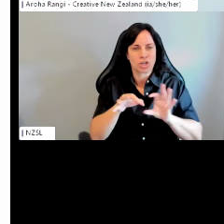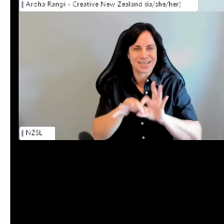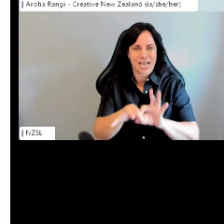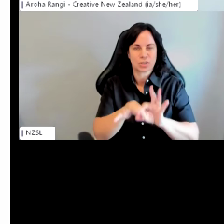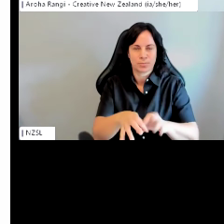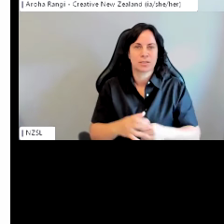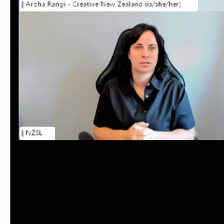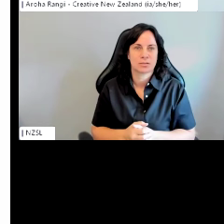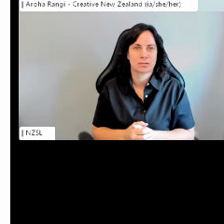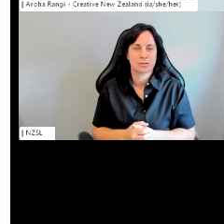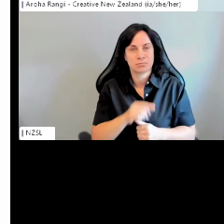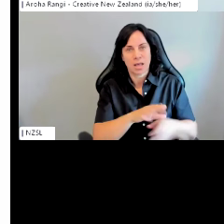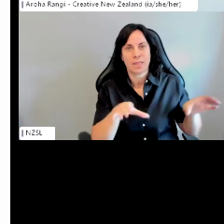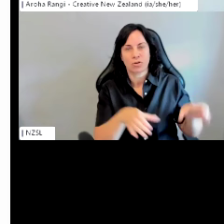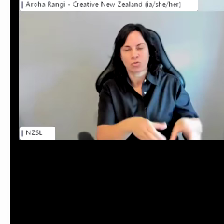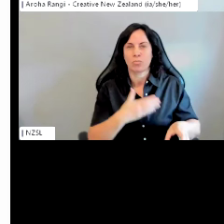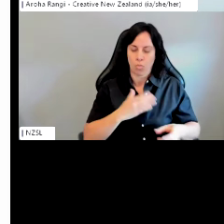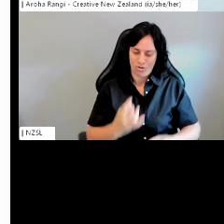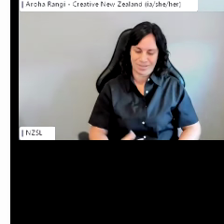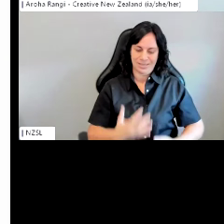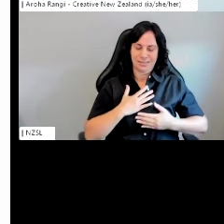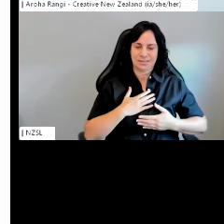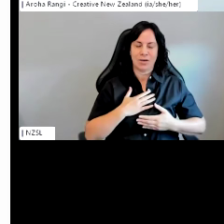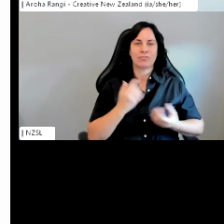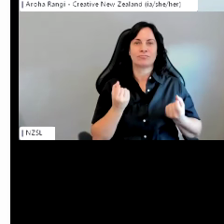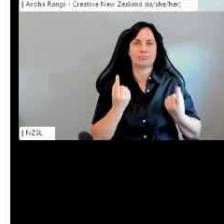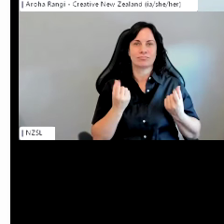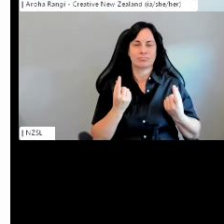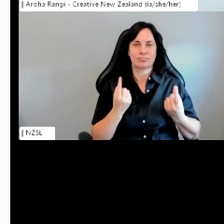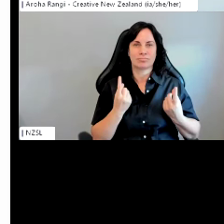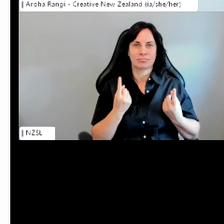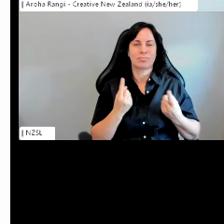really pursuing self-actualisation, these kinds of peak moments they have through art. They can, you